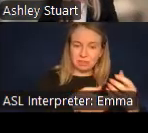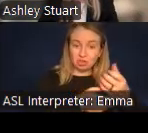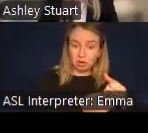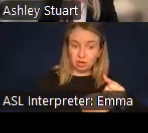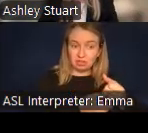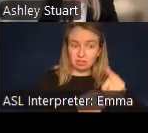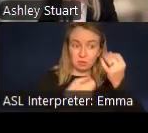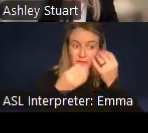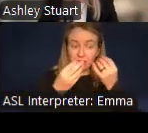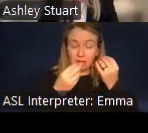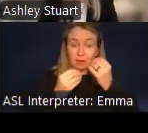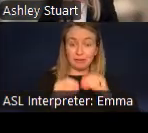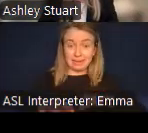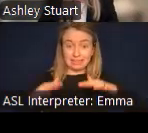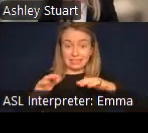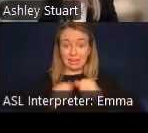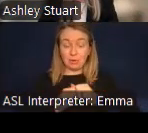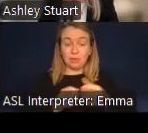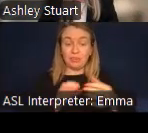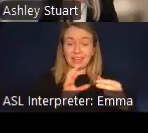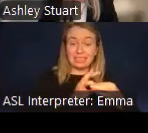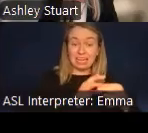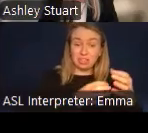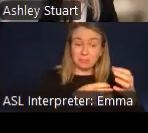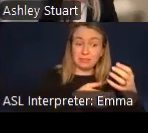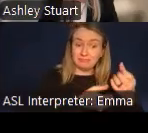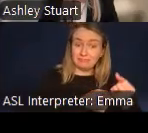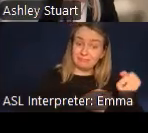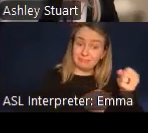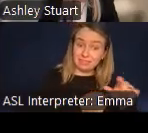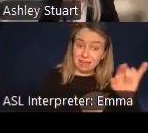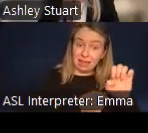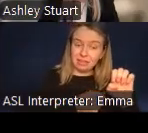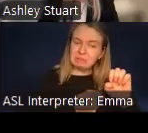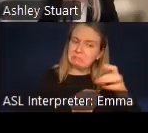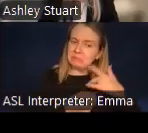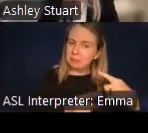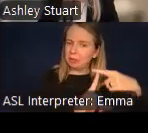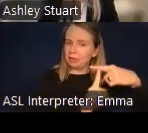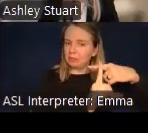attachment styles as being a positive thing. And between one